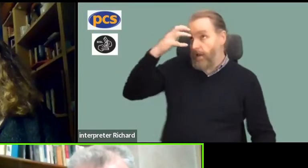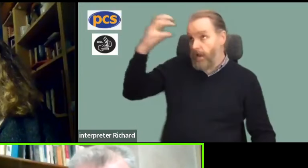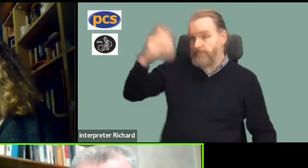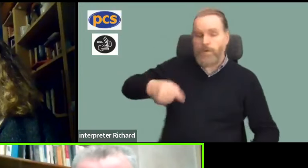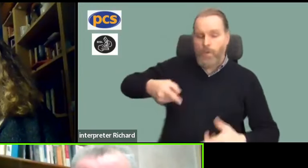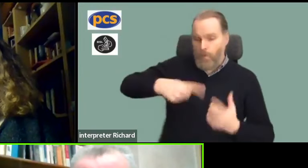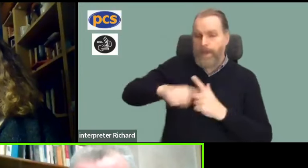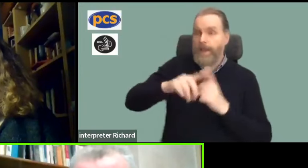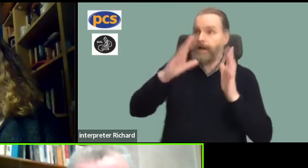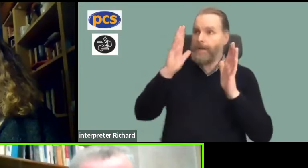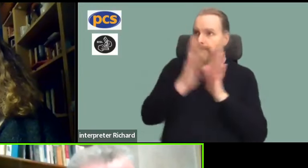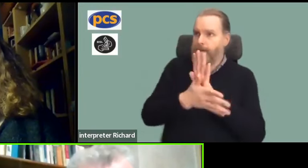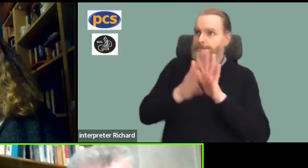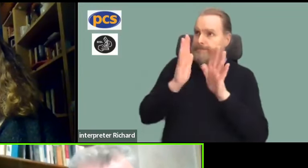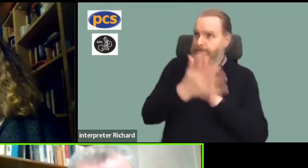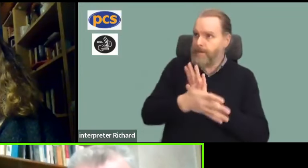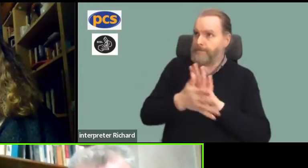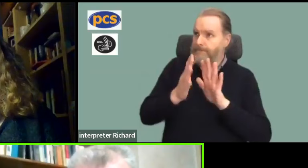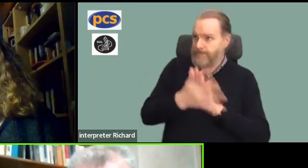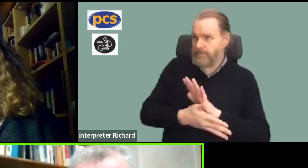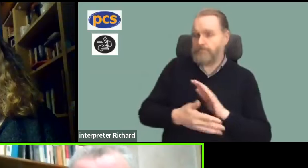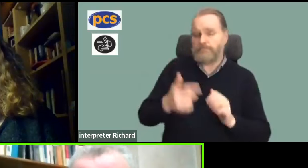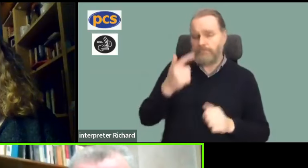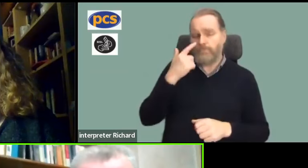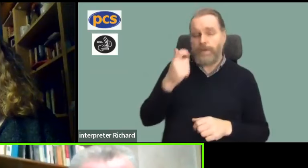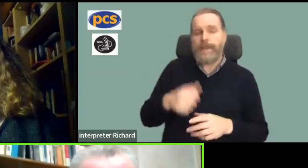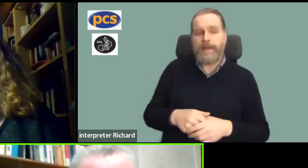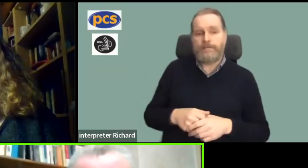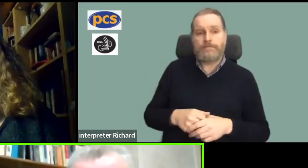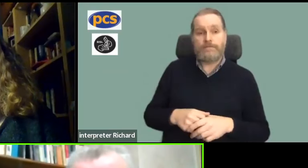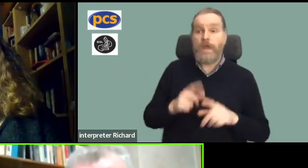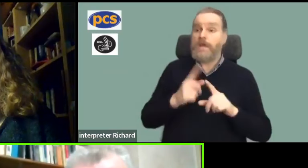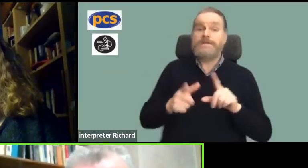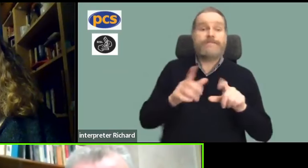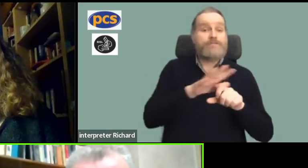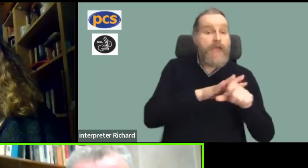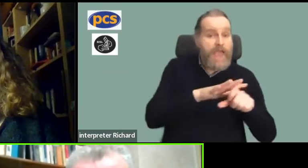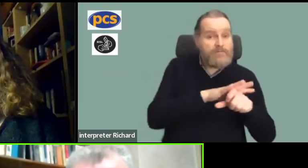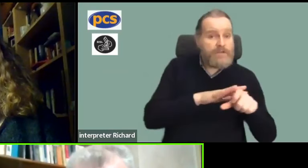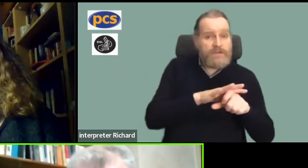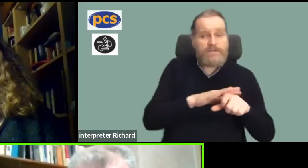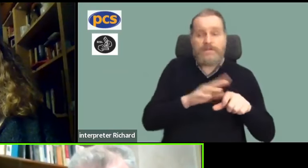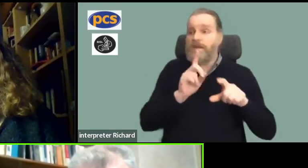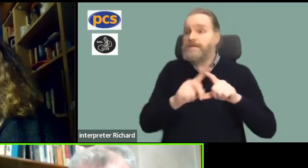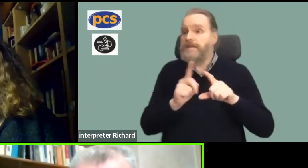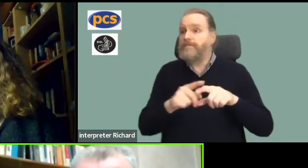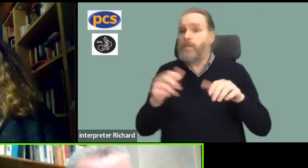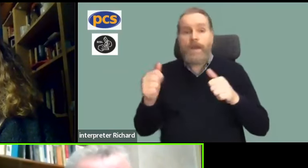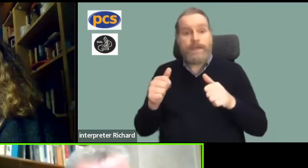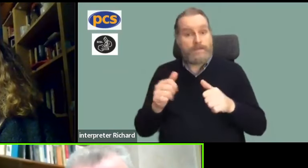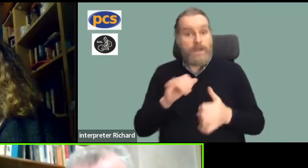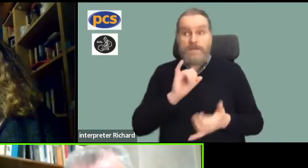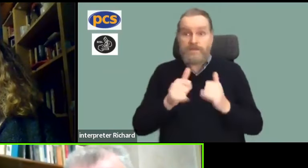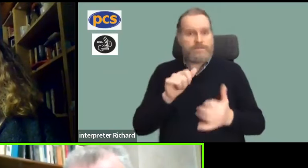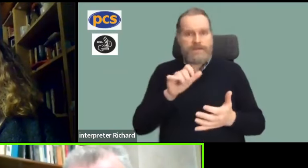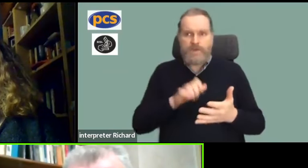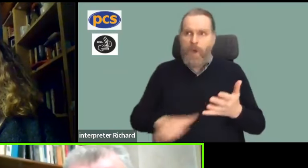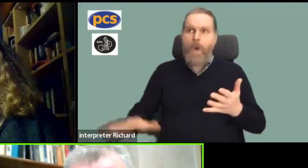can cause disruption over a over a 6 month over a 6 month period at levels and a different rate s s included at times, s included at times, asking